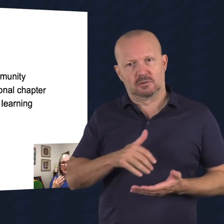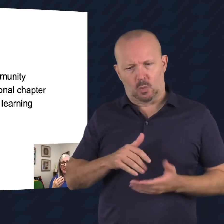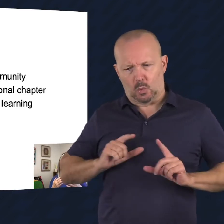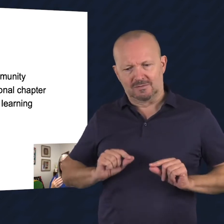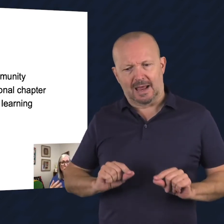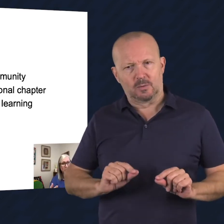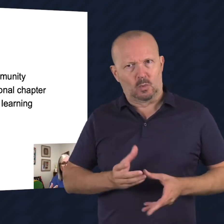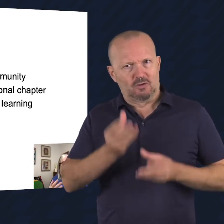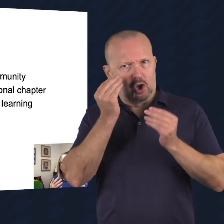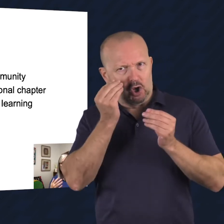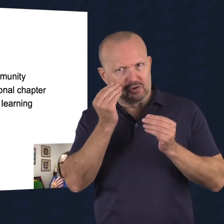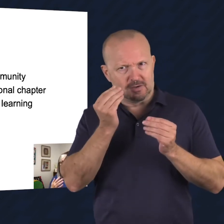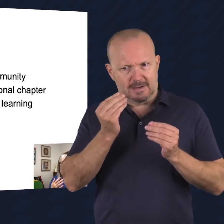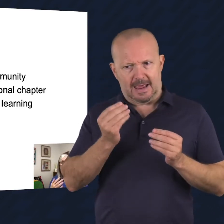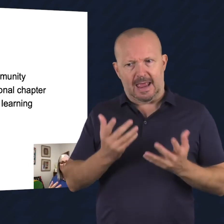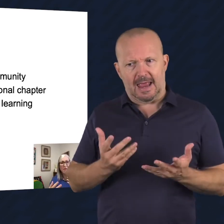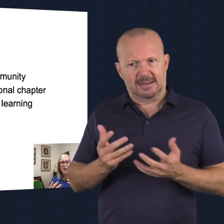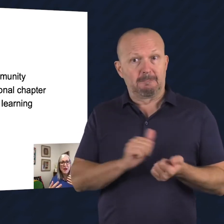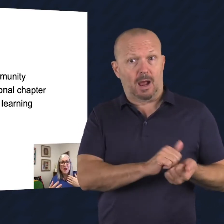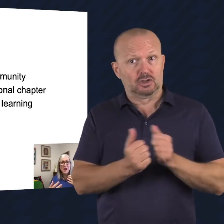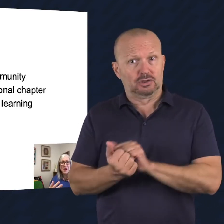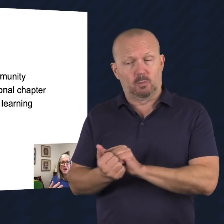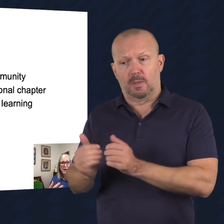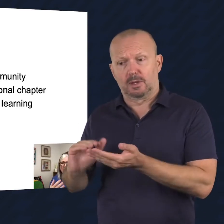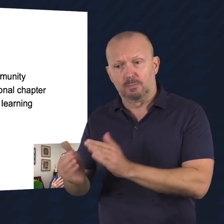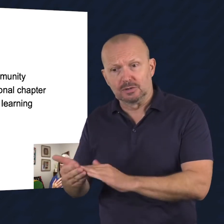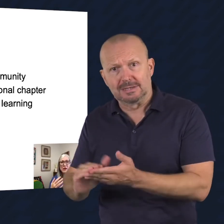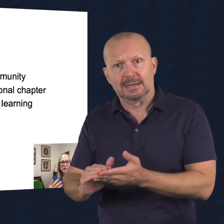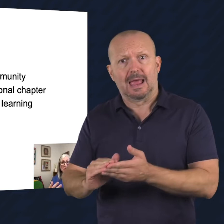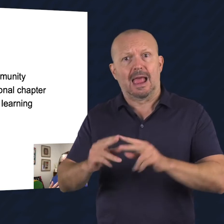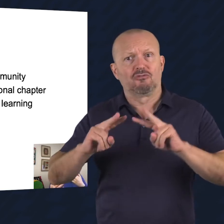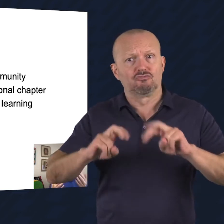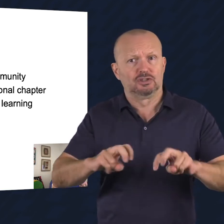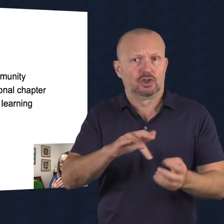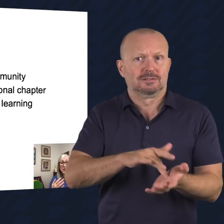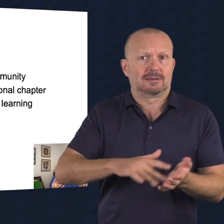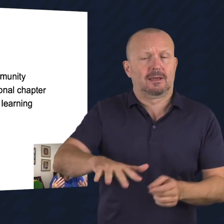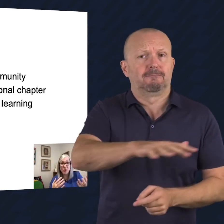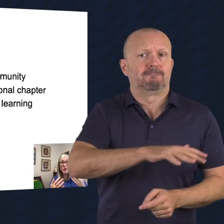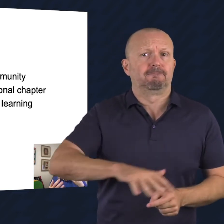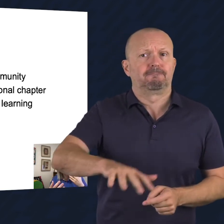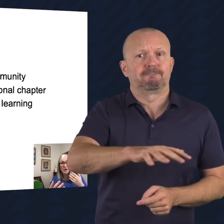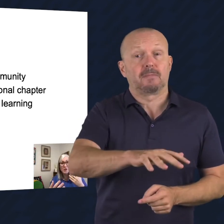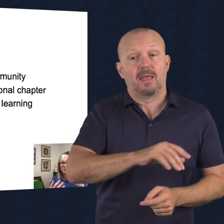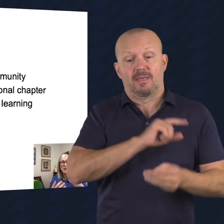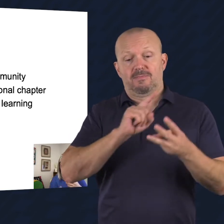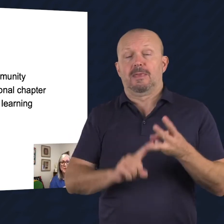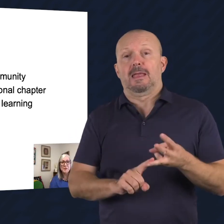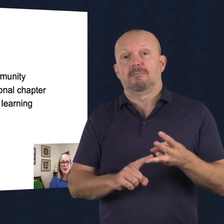collection and also the reframing that we have in partnership with both community and also with the research sector.